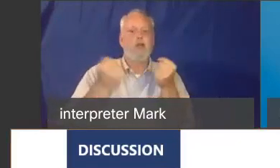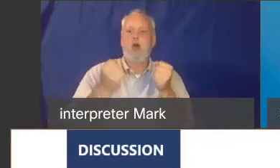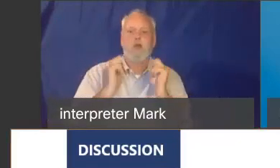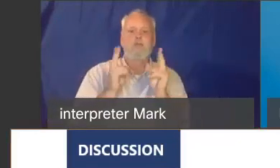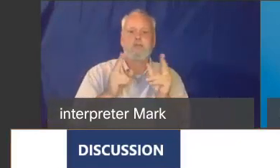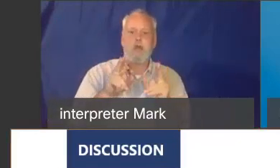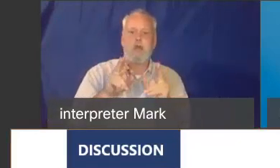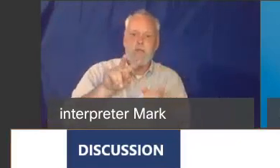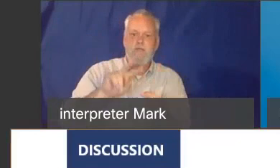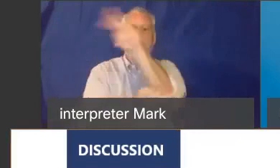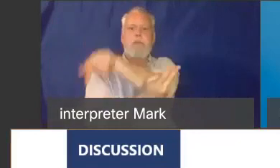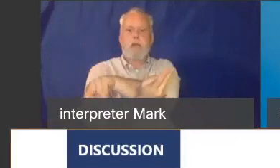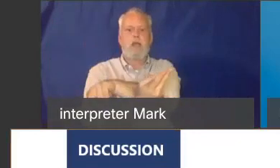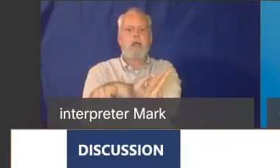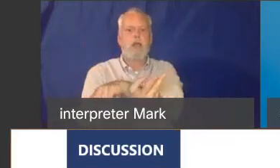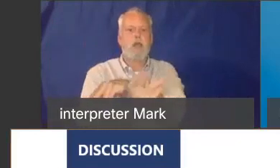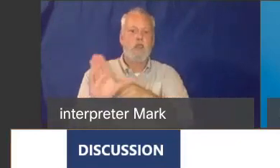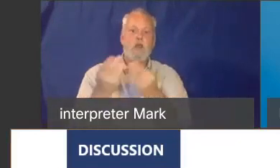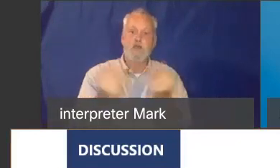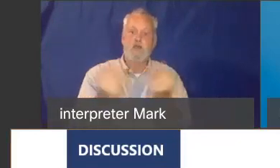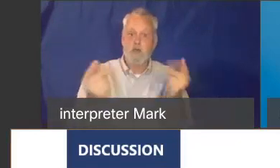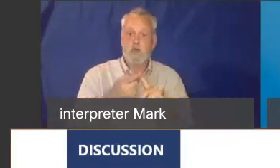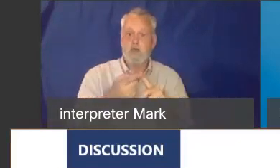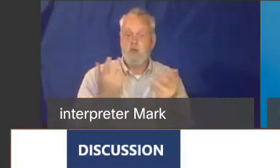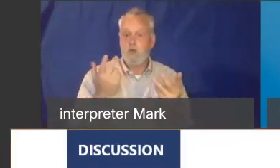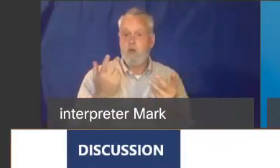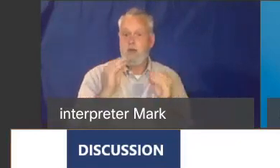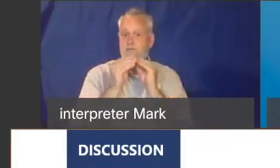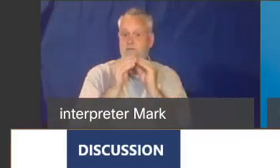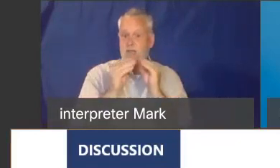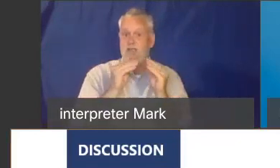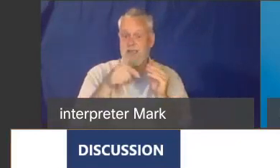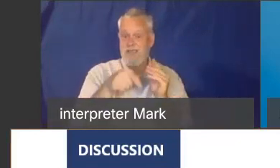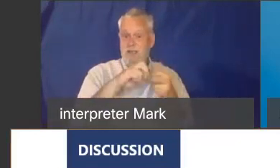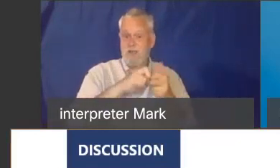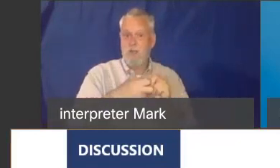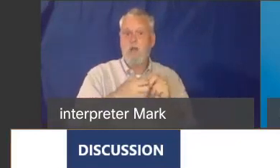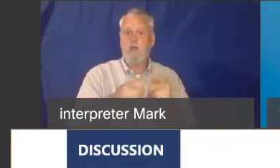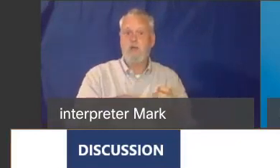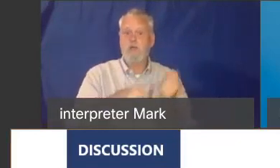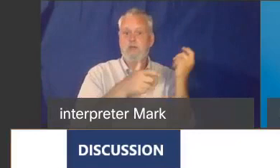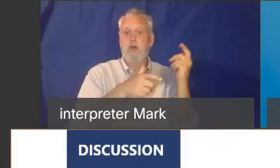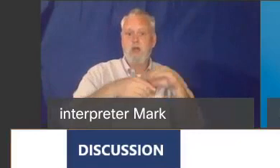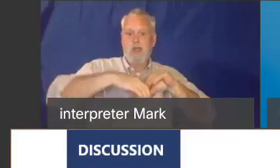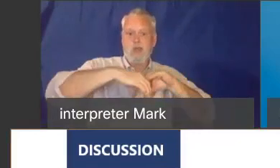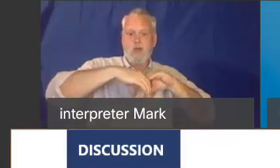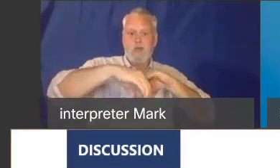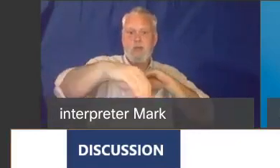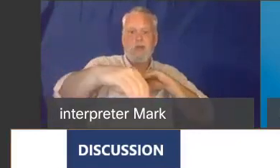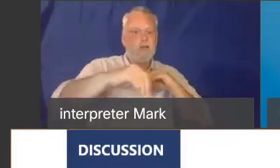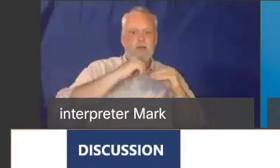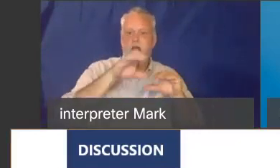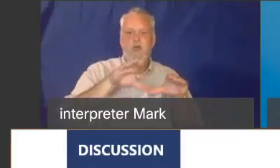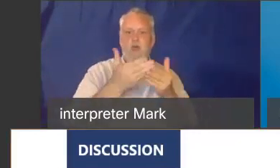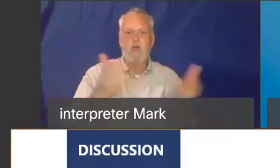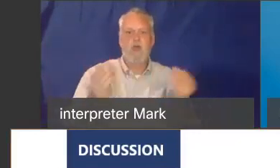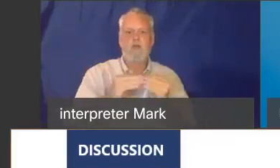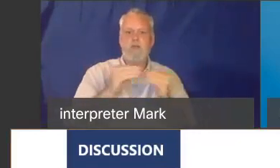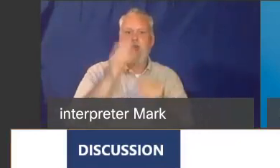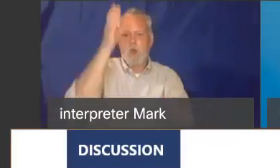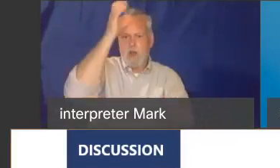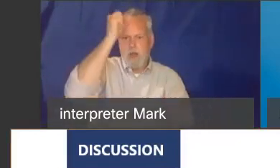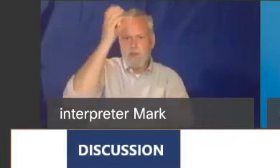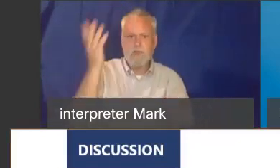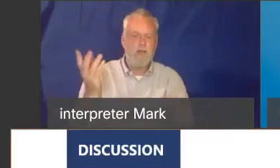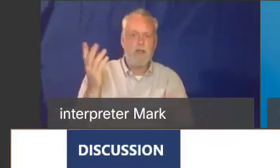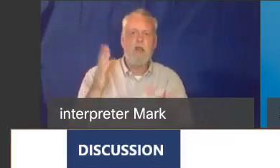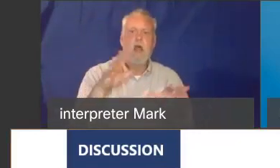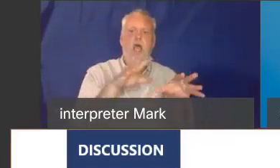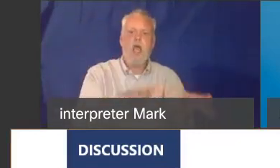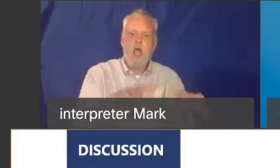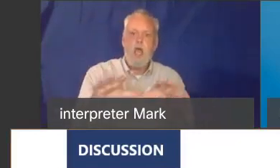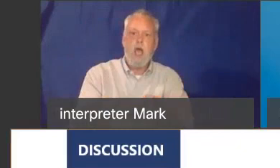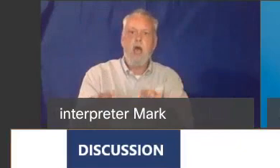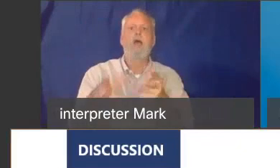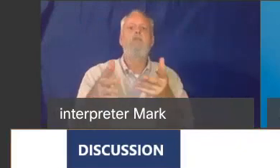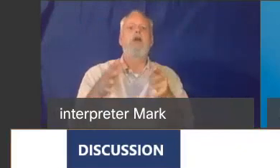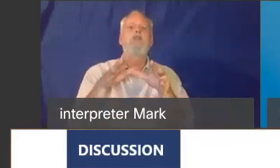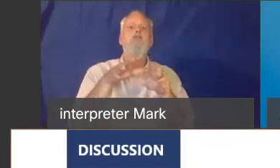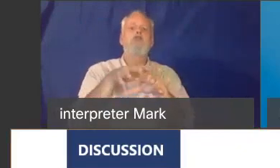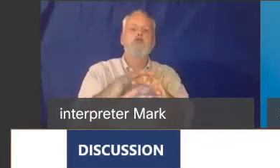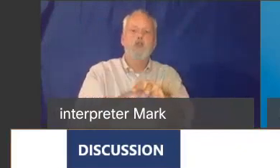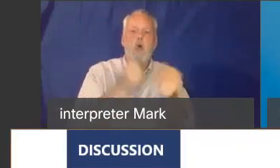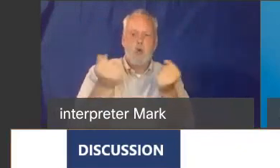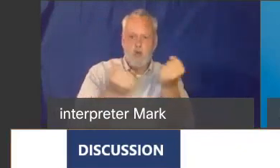And they and their solution to, to, to fixing this problem, was to remove the barriers and not to do things that were more common sense, like, pulling the traffic and slow that the cars down to ensure that they don't even reach speeds.